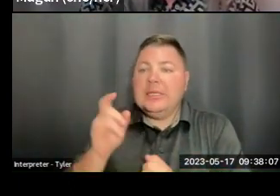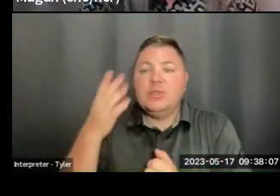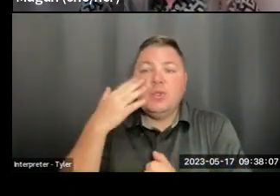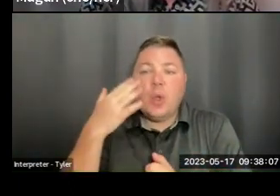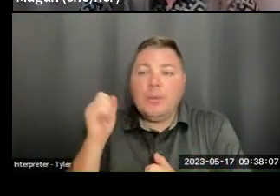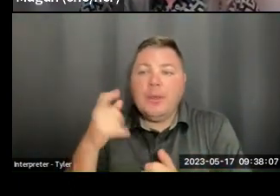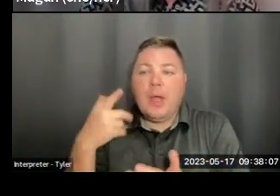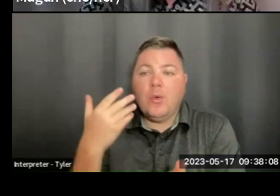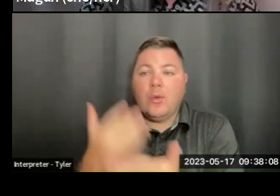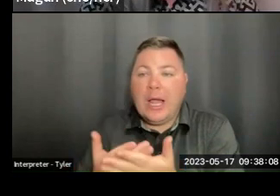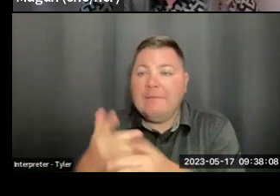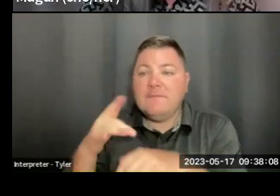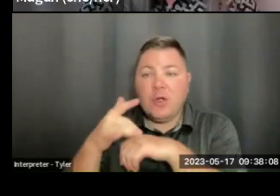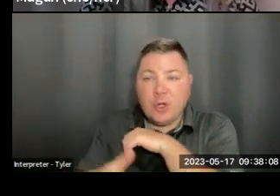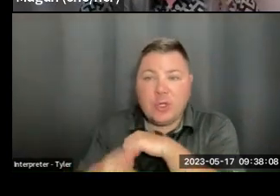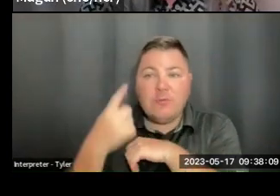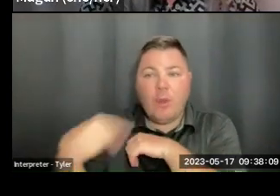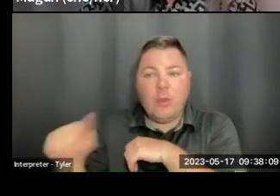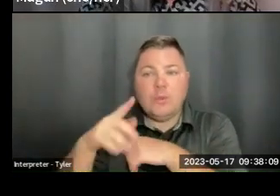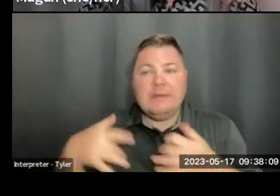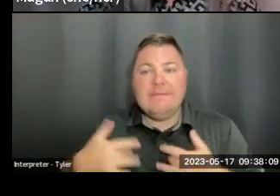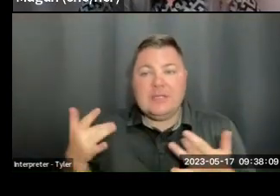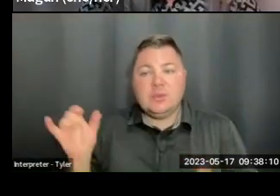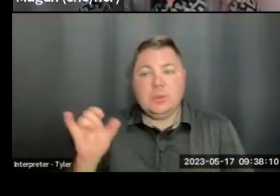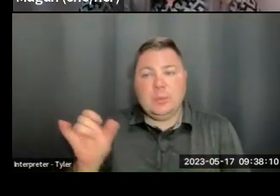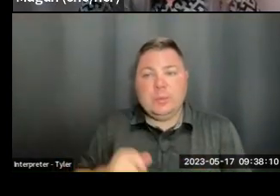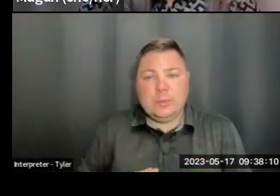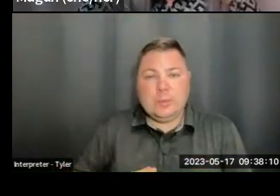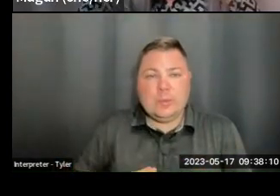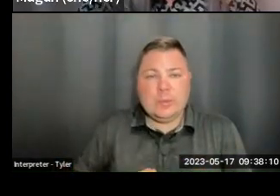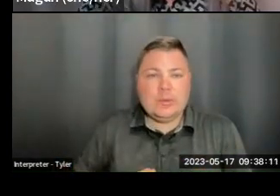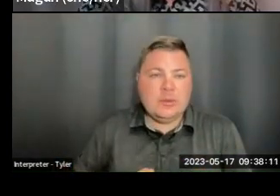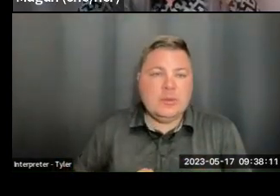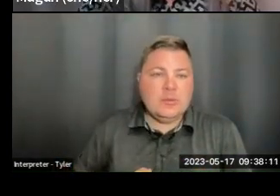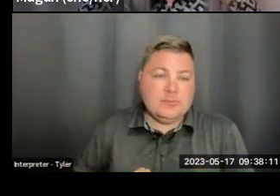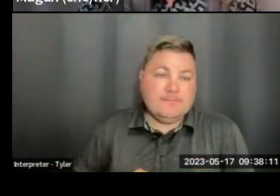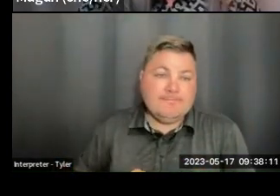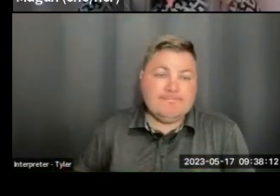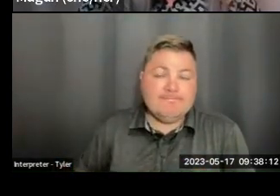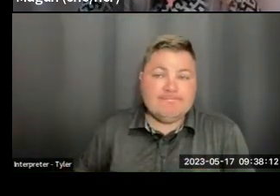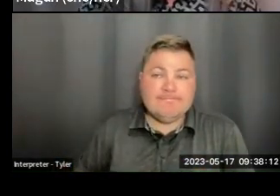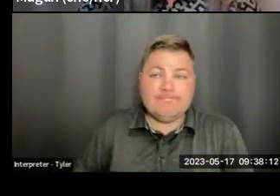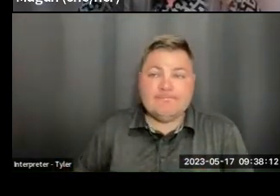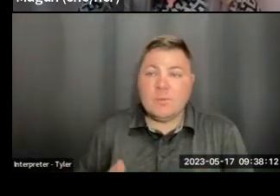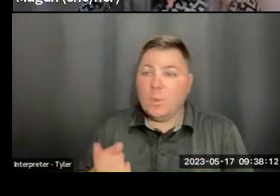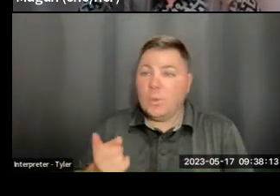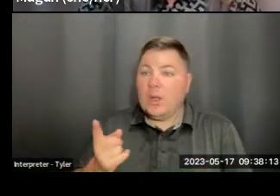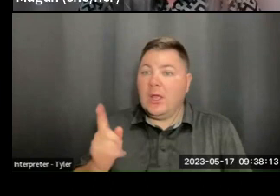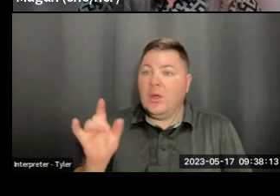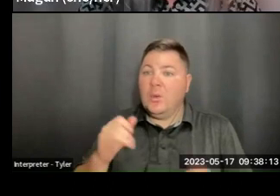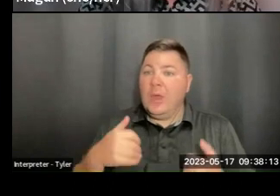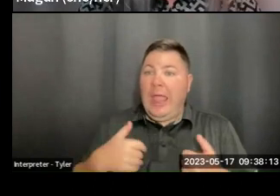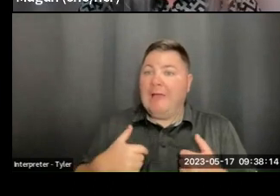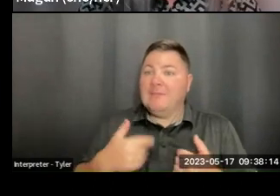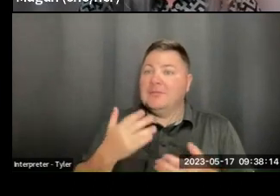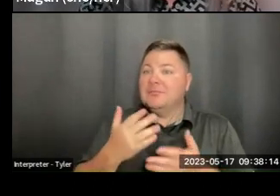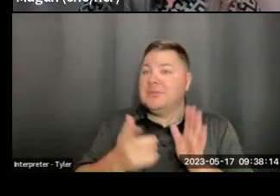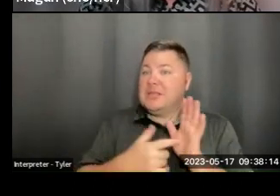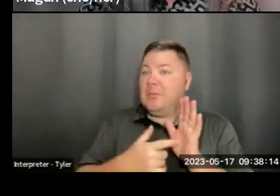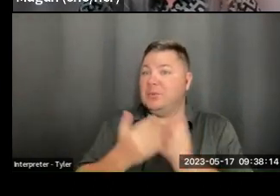the event. We need to know at the same time as your crew because we arrive early for